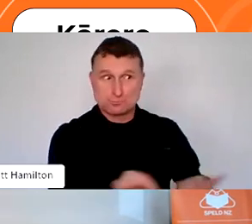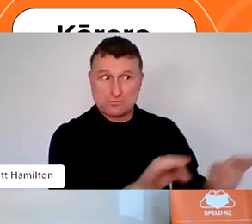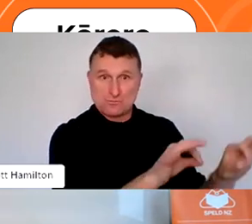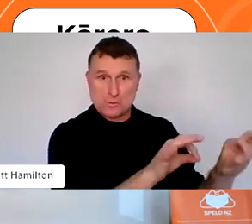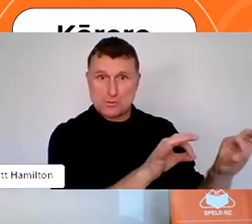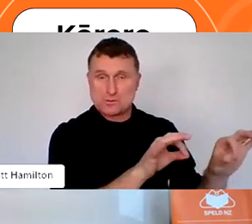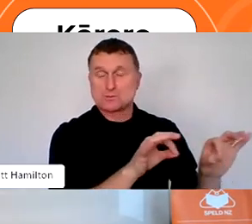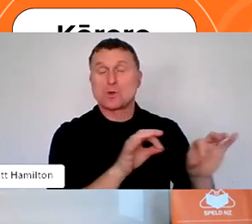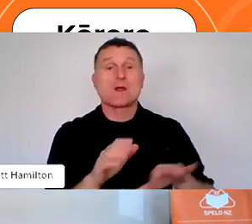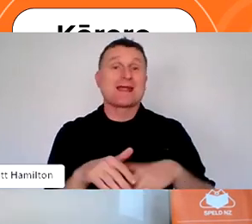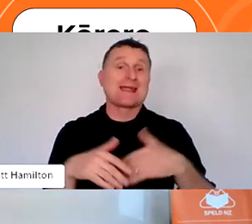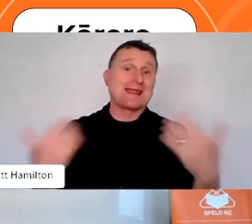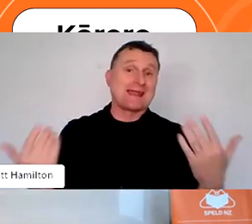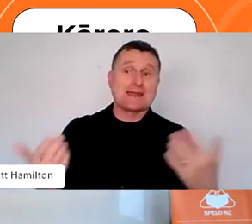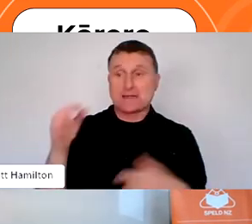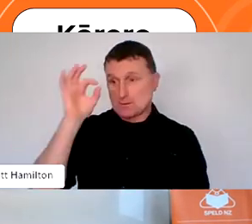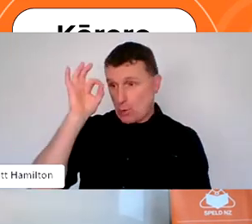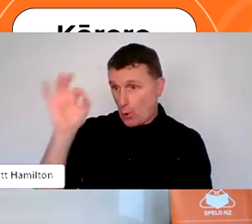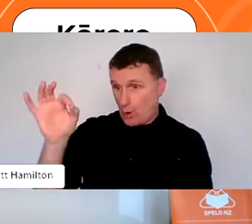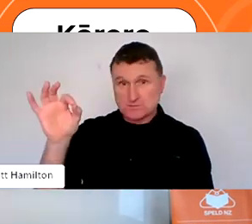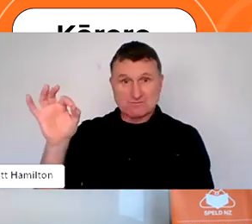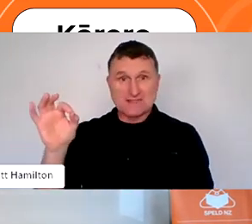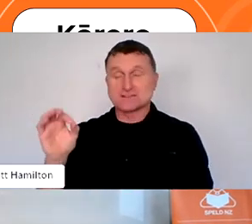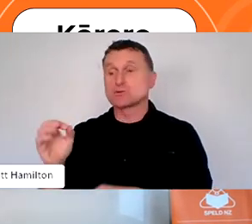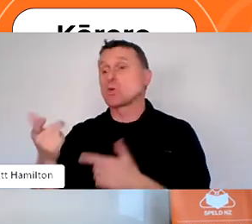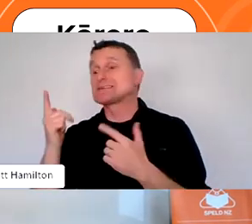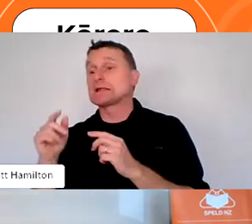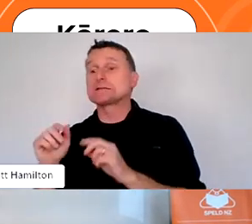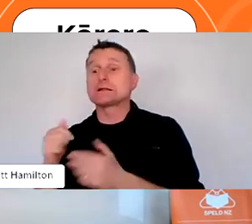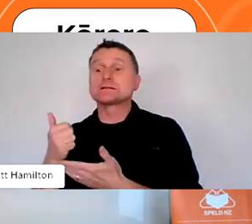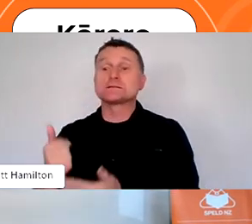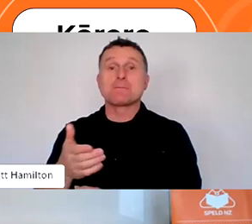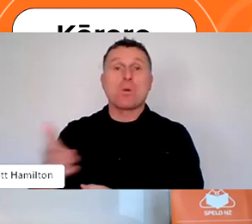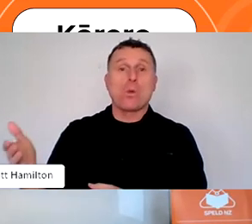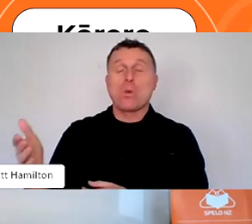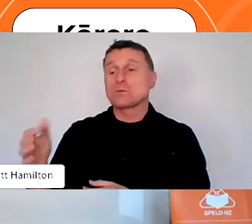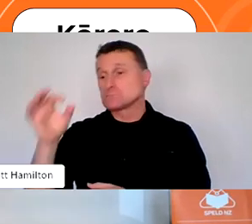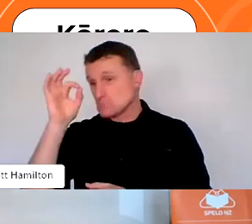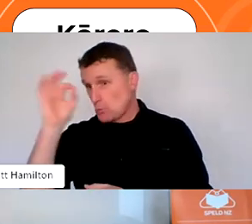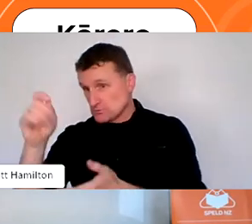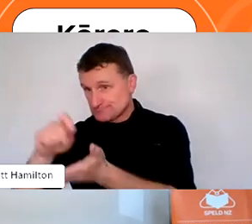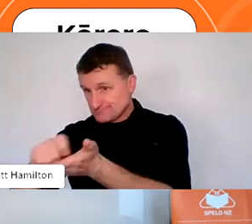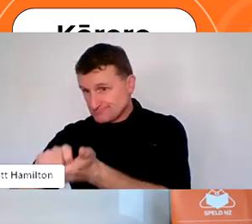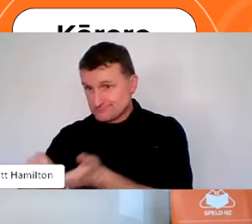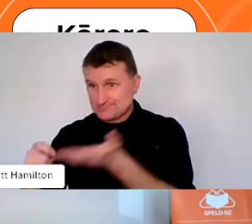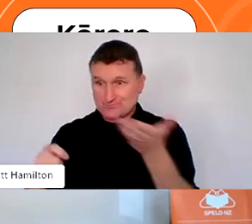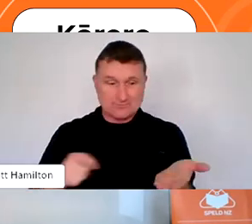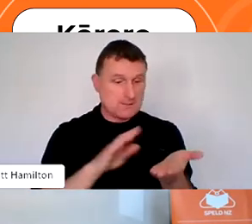can contribute, people working with the child can contribute with those solid observations that parents can then take away is really valuable.